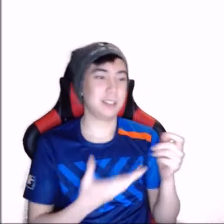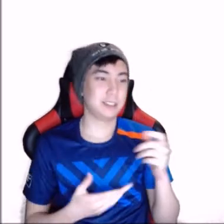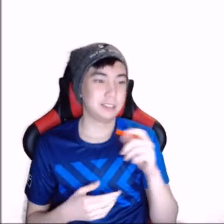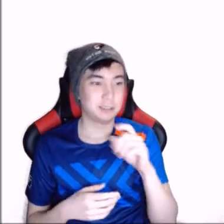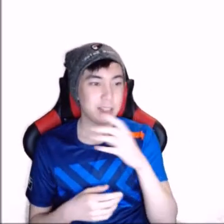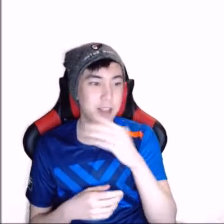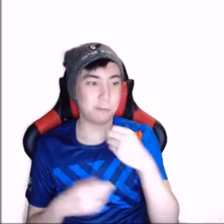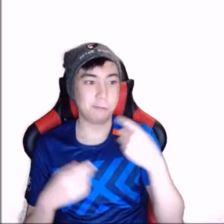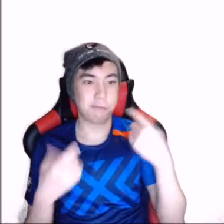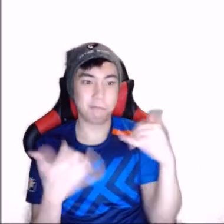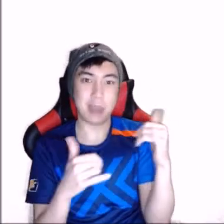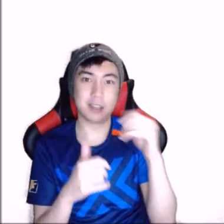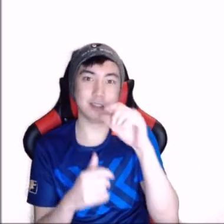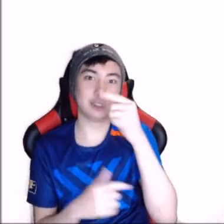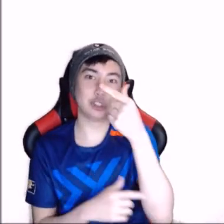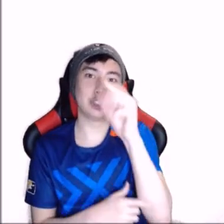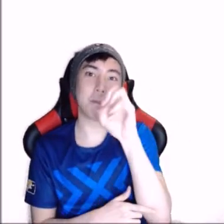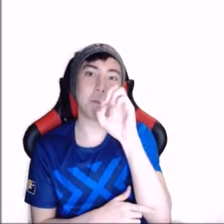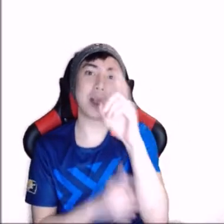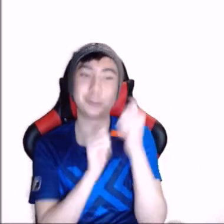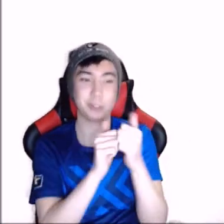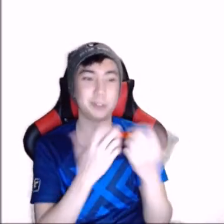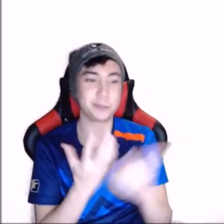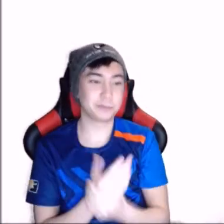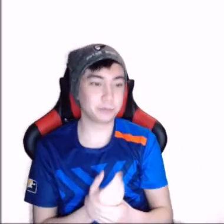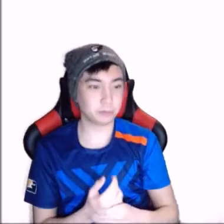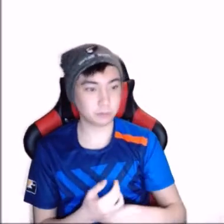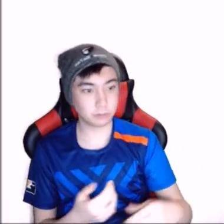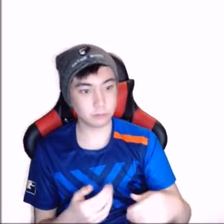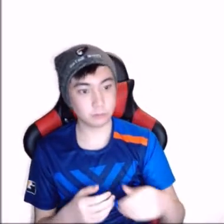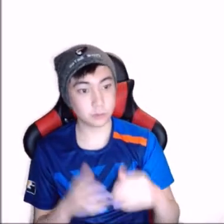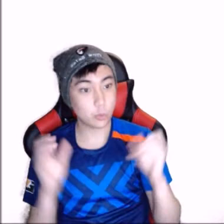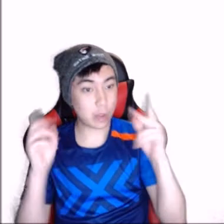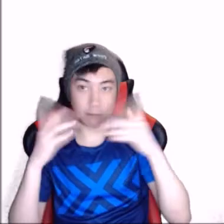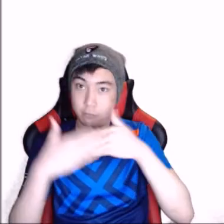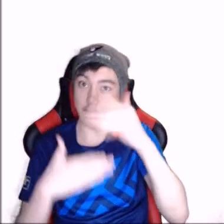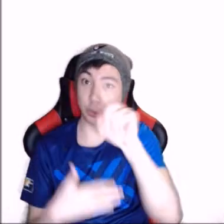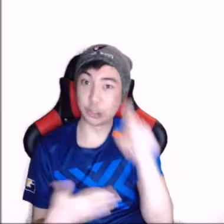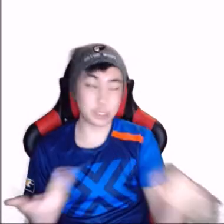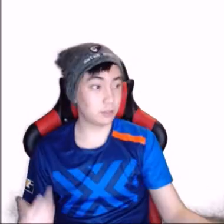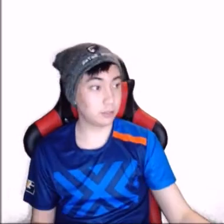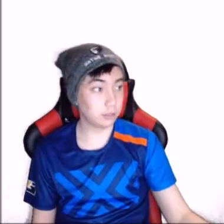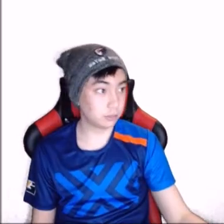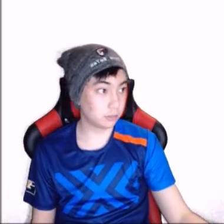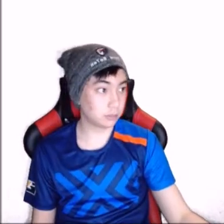and we played Garry's Mod together Okay, next question